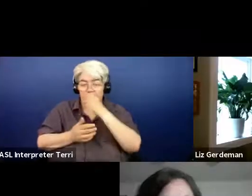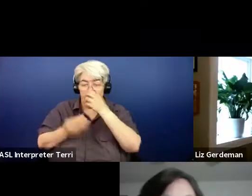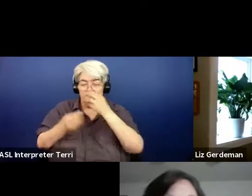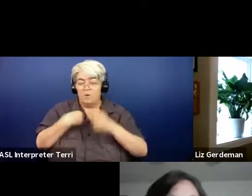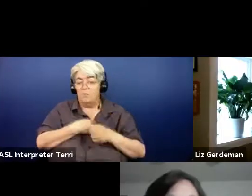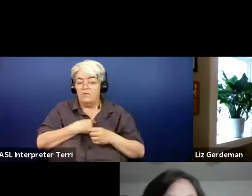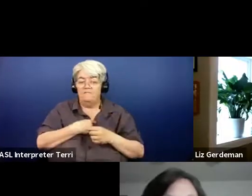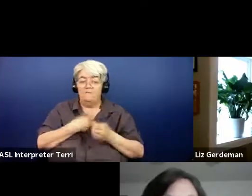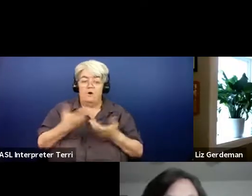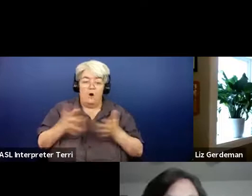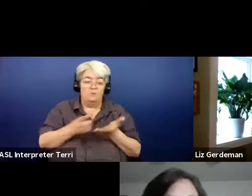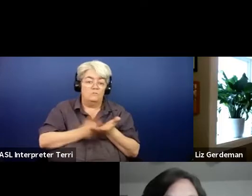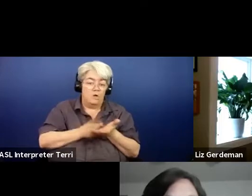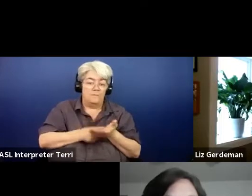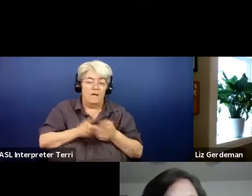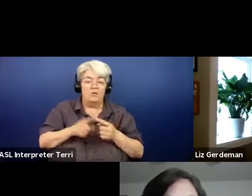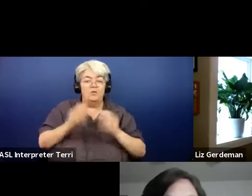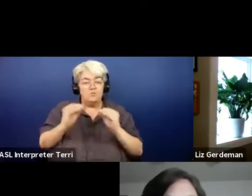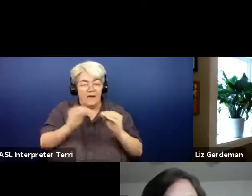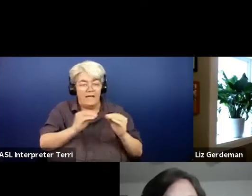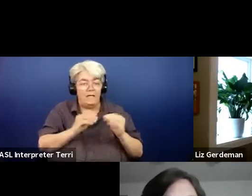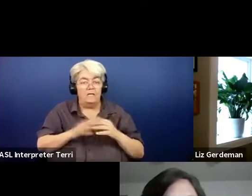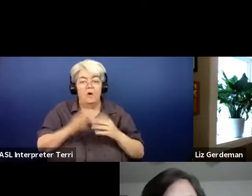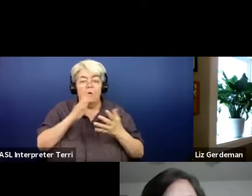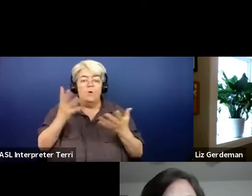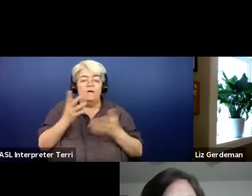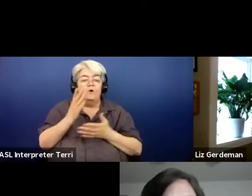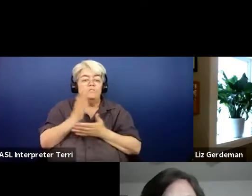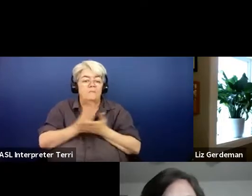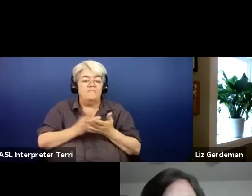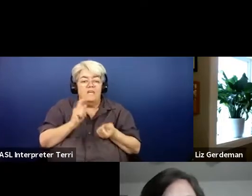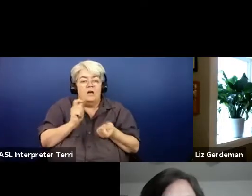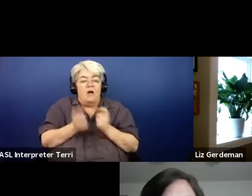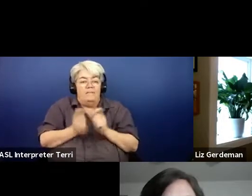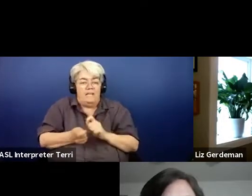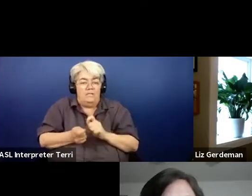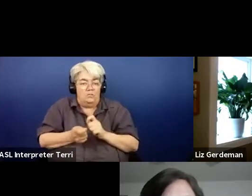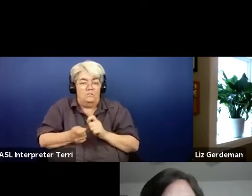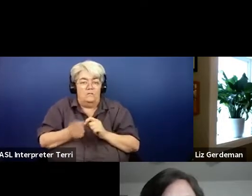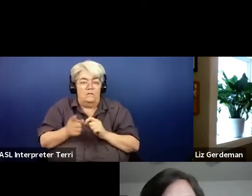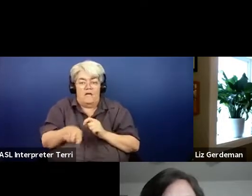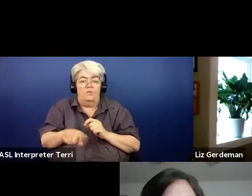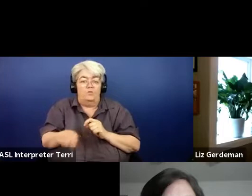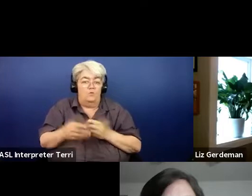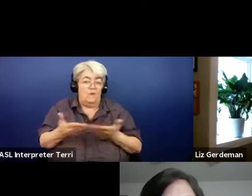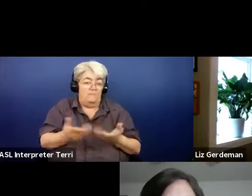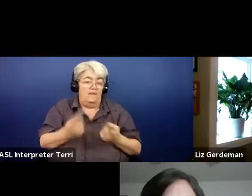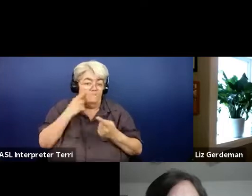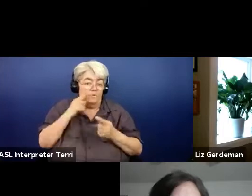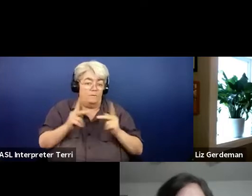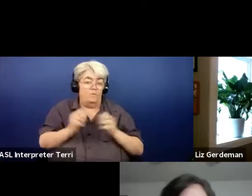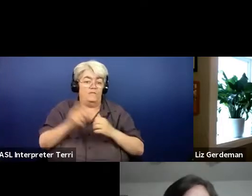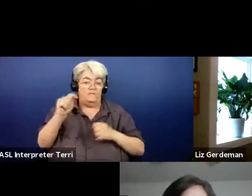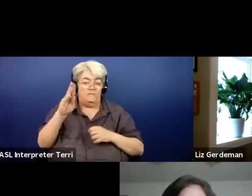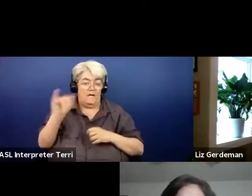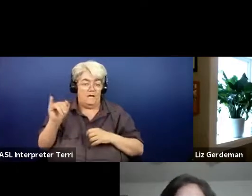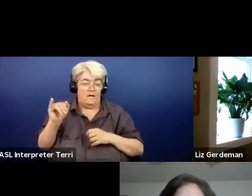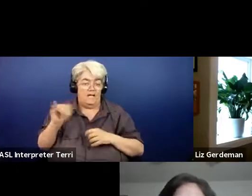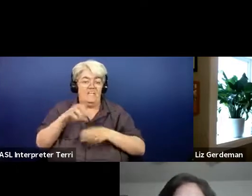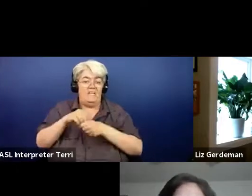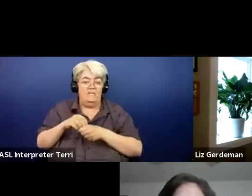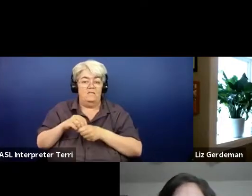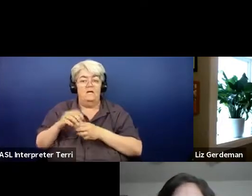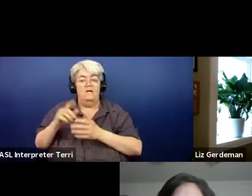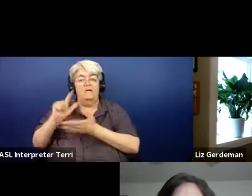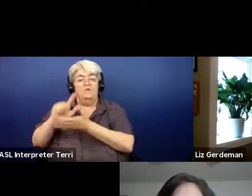a lot. Any examples to give attendees what it might look like?